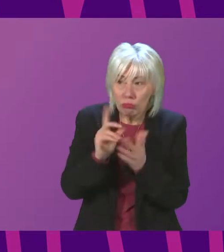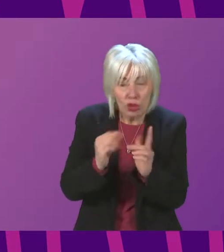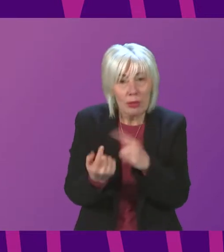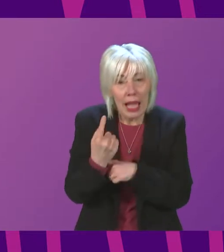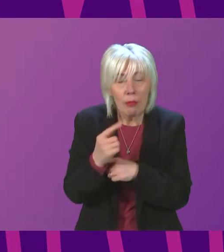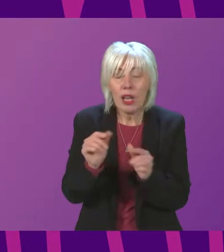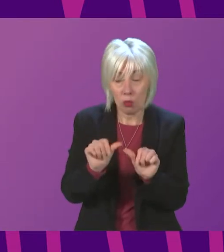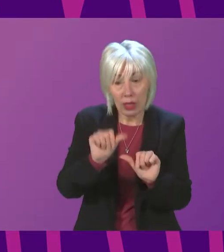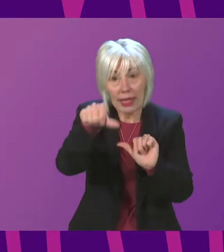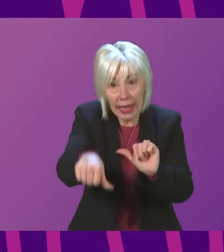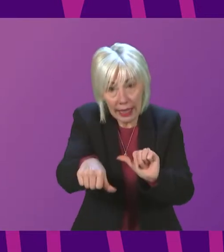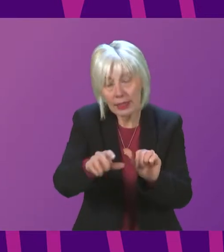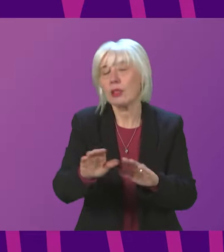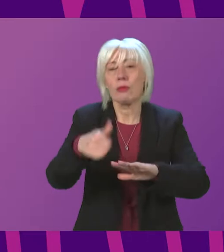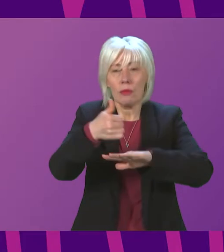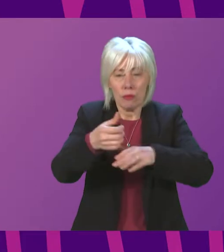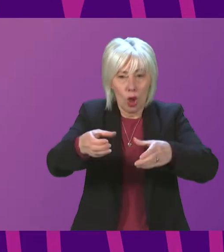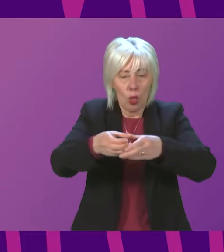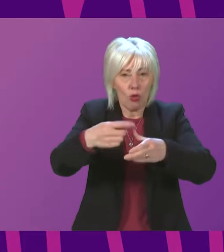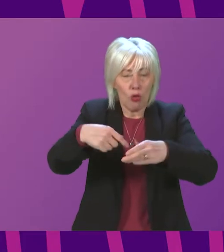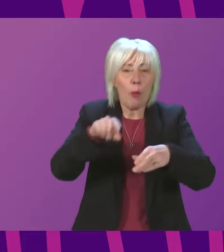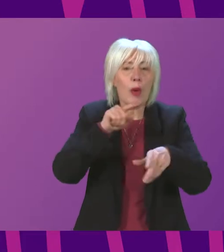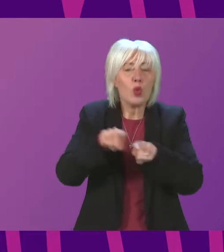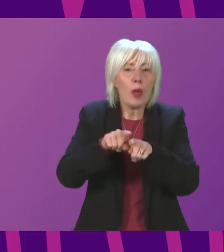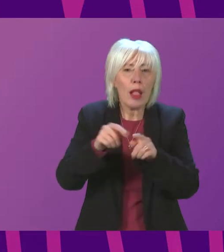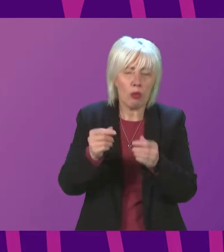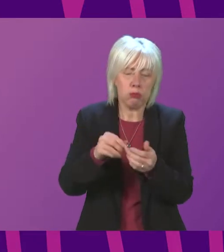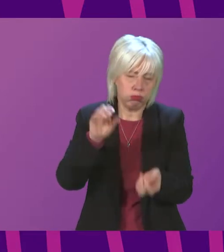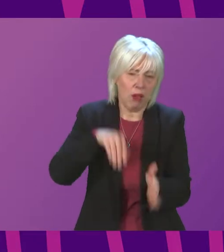next steps. The implementation group is taking forward a comprehensive work plan, which is focused